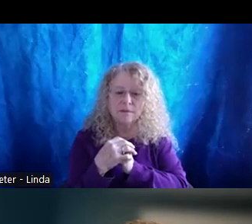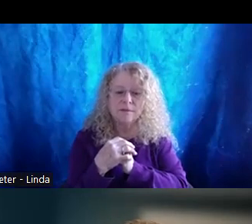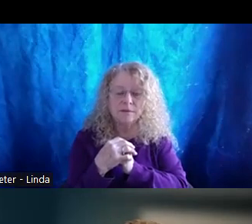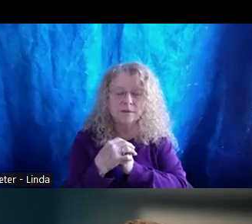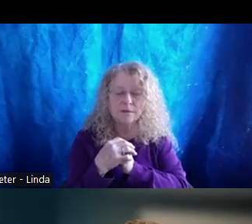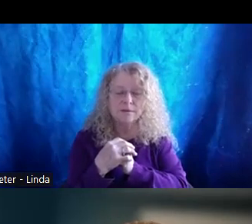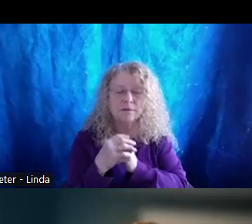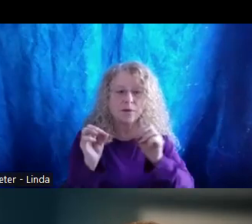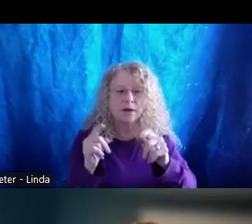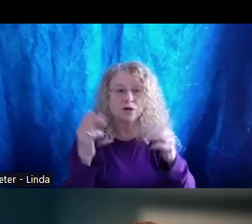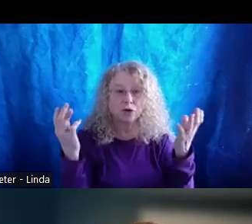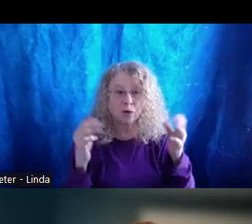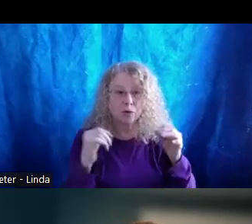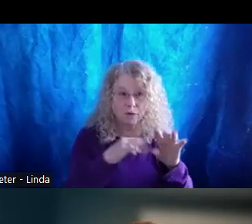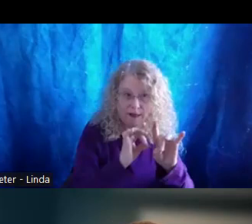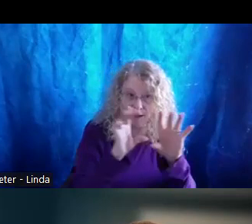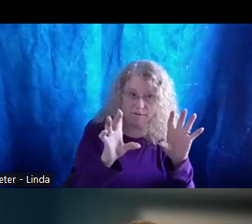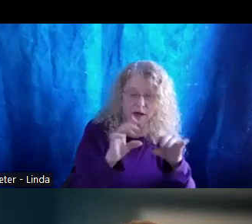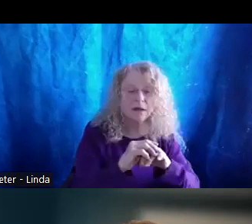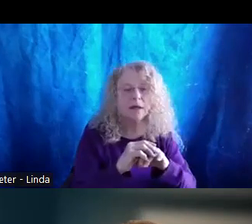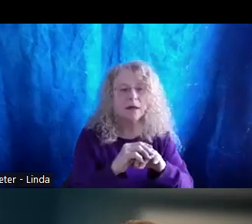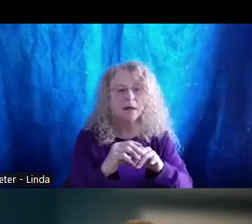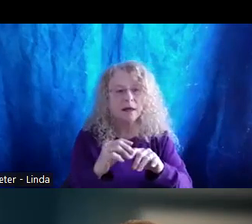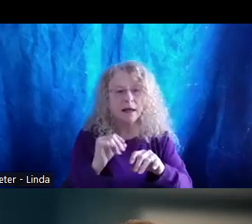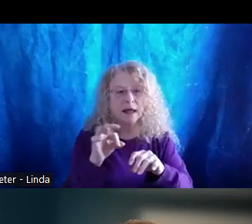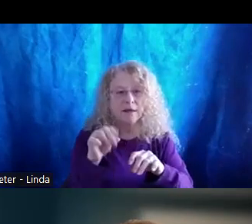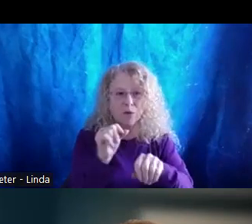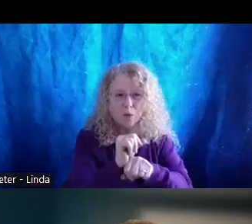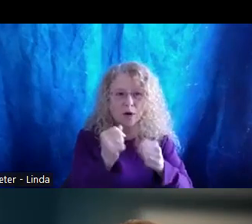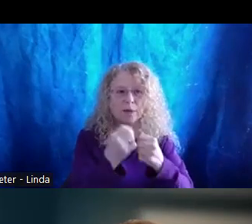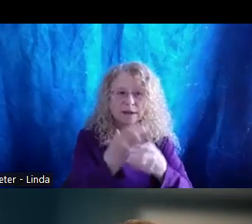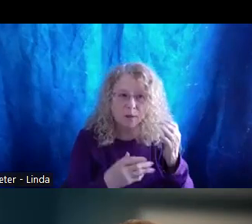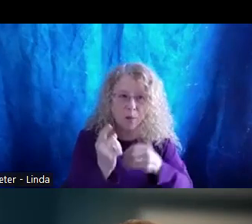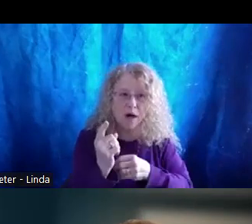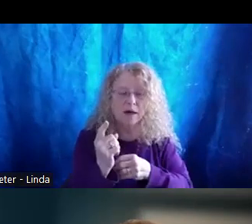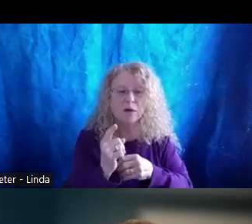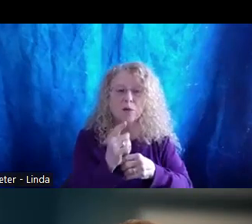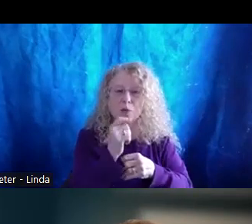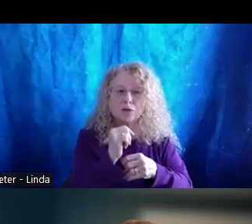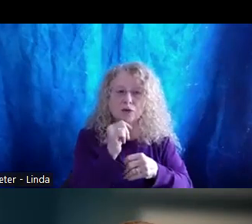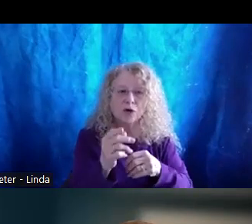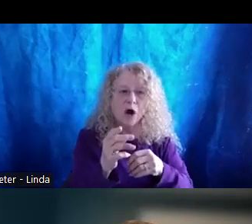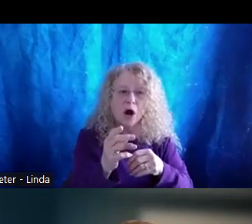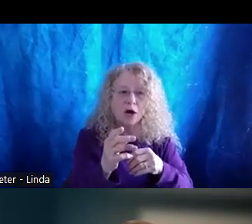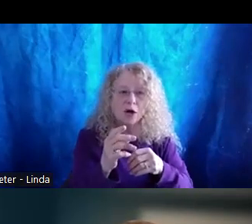TO CLARIFY FOR OTHERS, IF THEY ARE WORKING WITH SOMEBODY WHO MIGHT NOT QUALIFY FOR THE